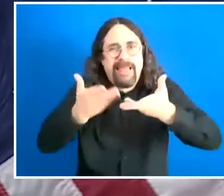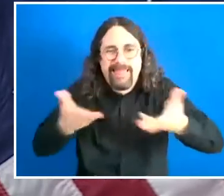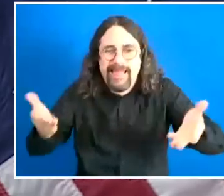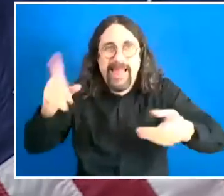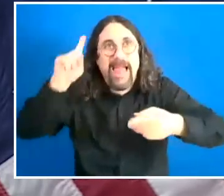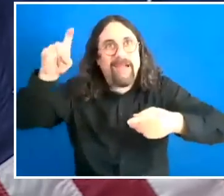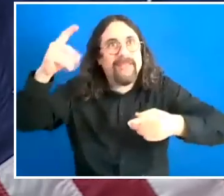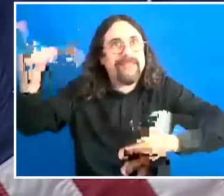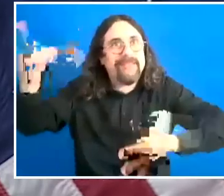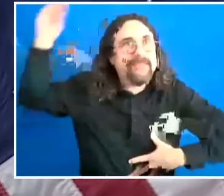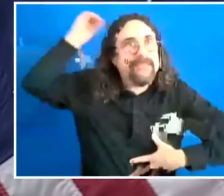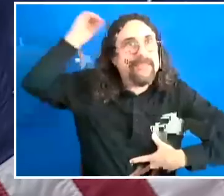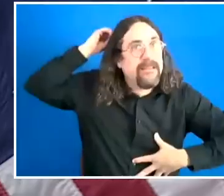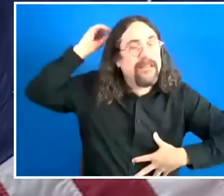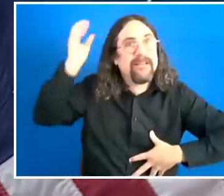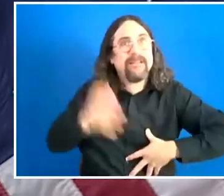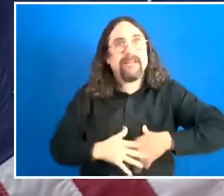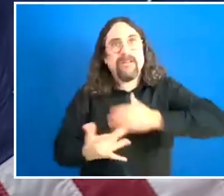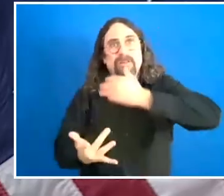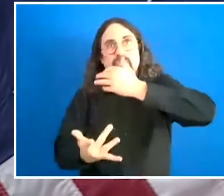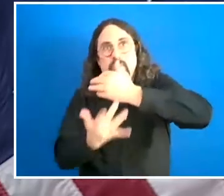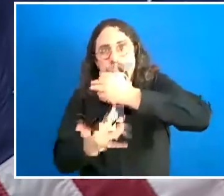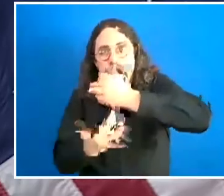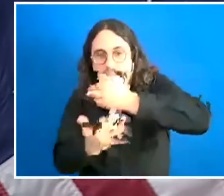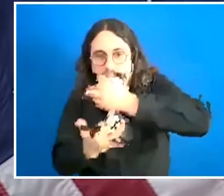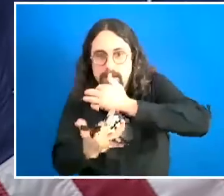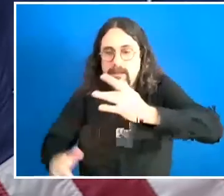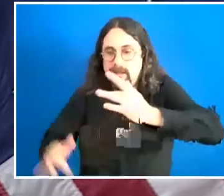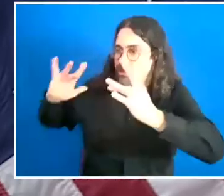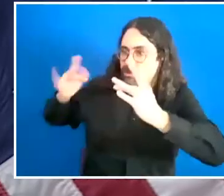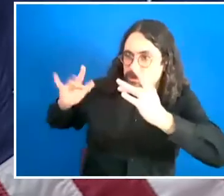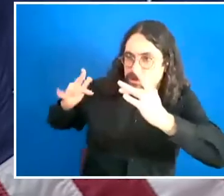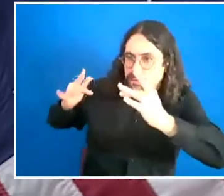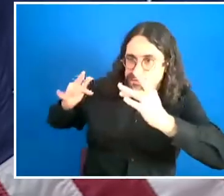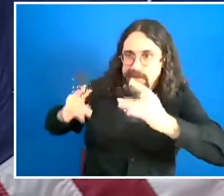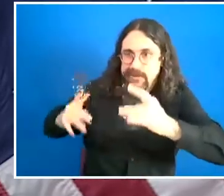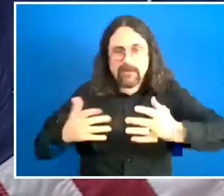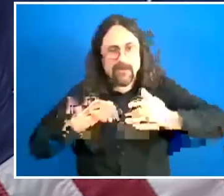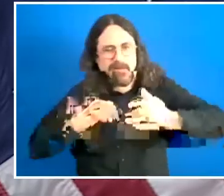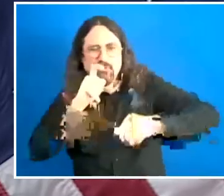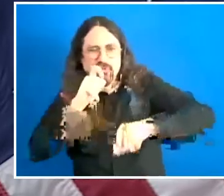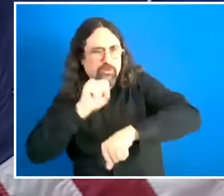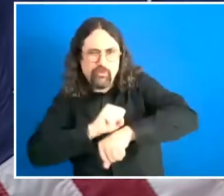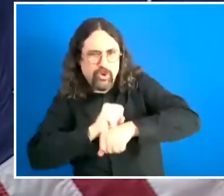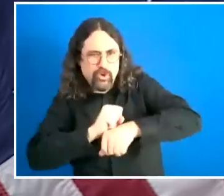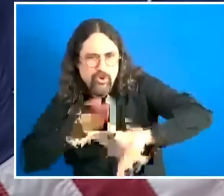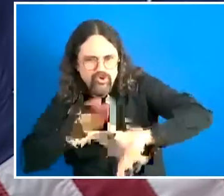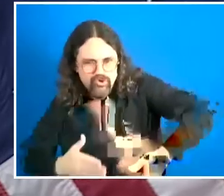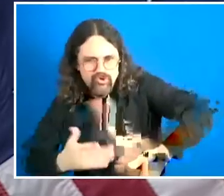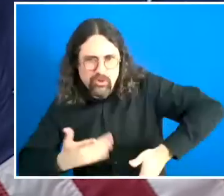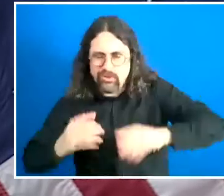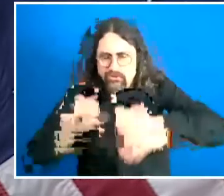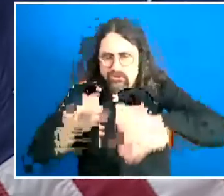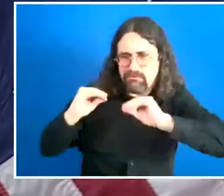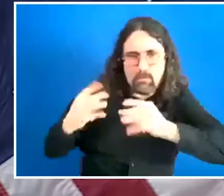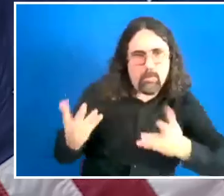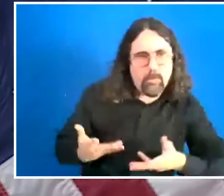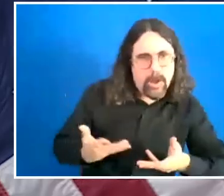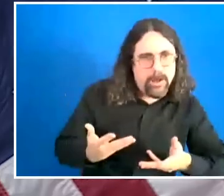A LOT OF KIDS ARE GOING TO ENGAGE SUMMER LEARNING. SOME ARE GOING TO ENGAGE SUMMER LEARNING NOT BECAUSE THEY'RE IN A DEFICIT BUT